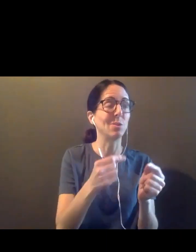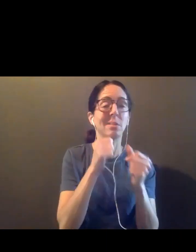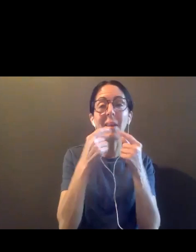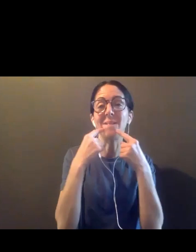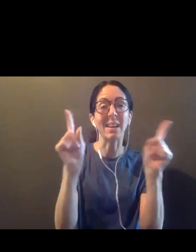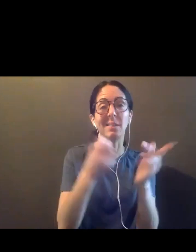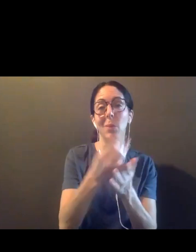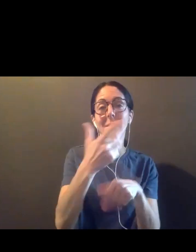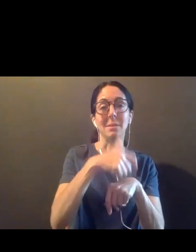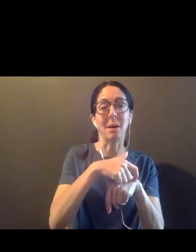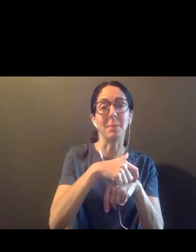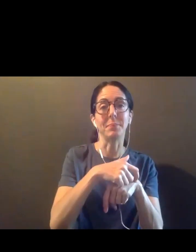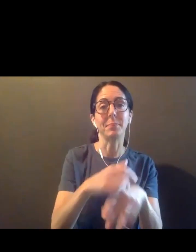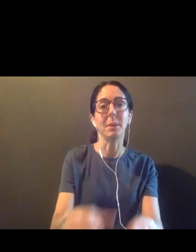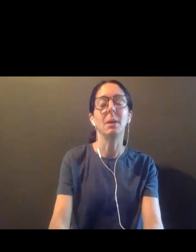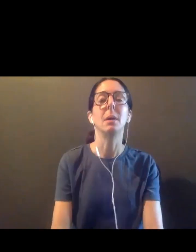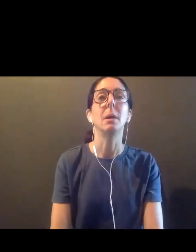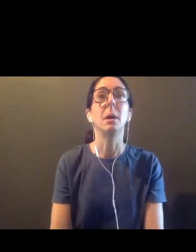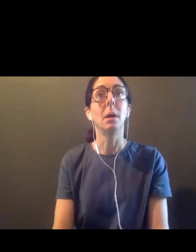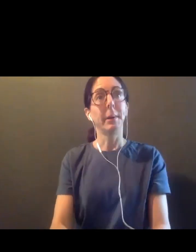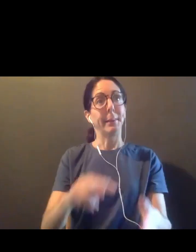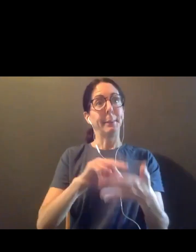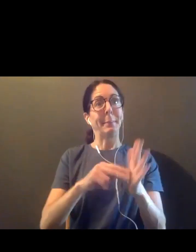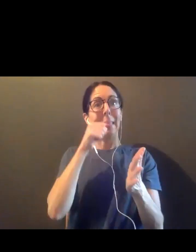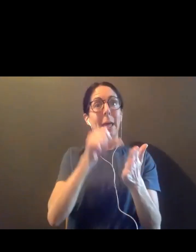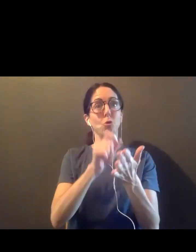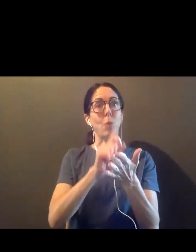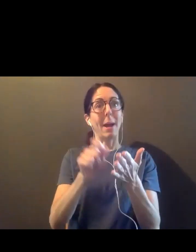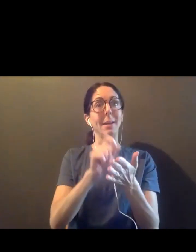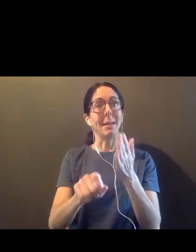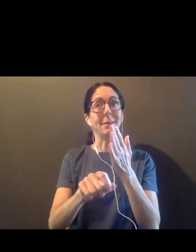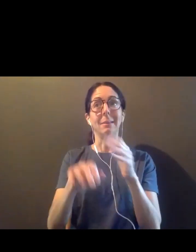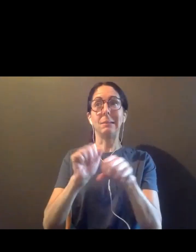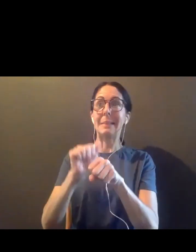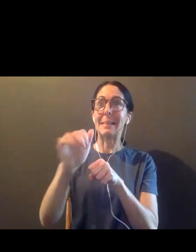So, not saying that letter writing campaigns are not always effective, but in order to